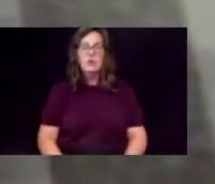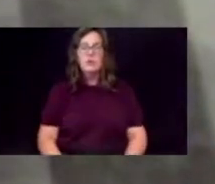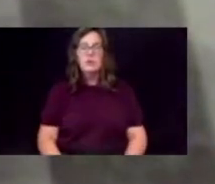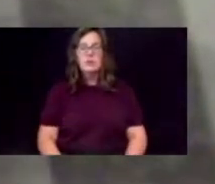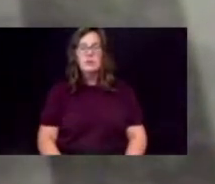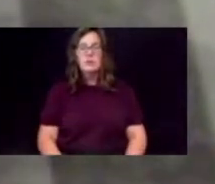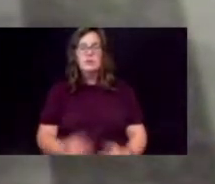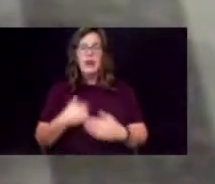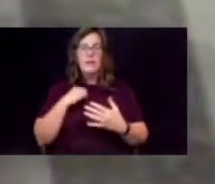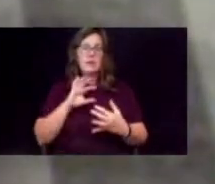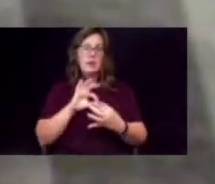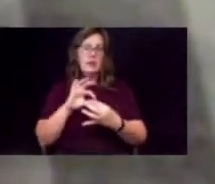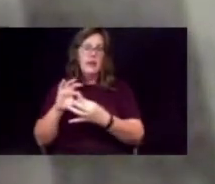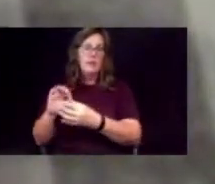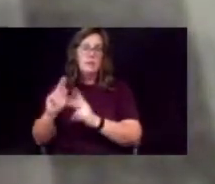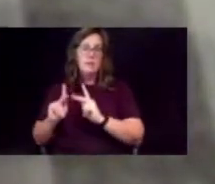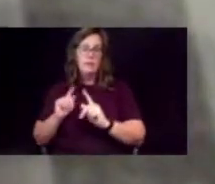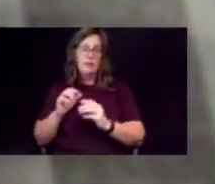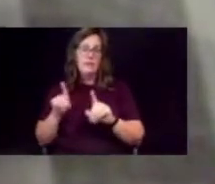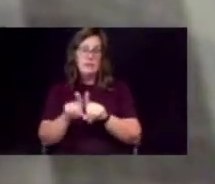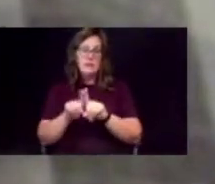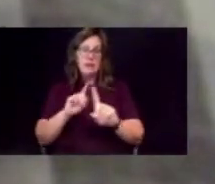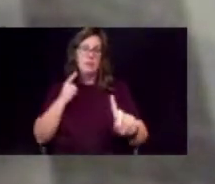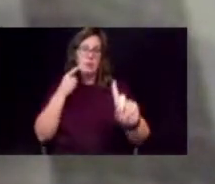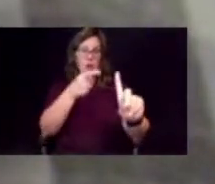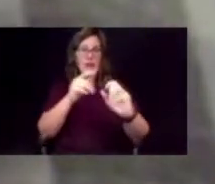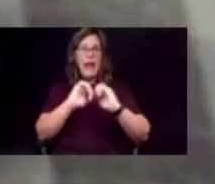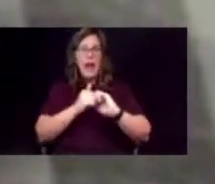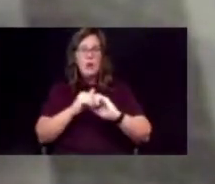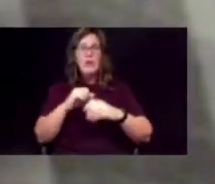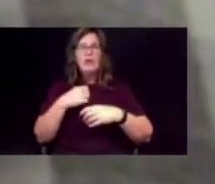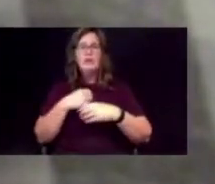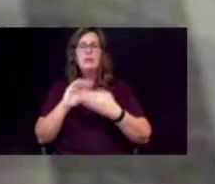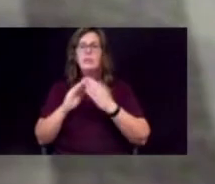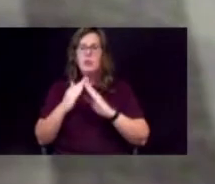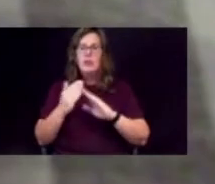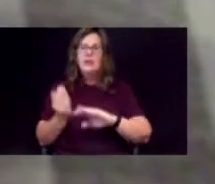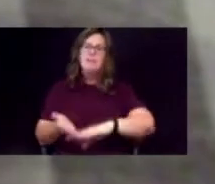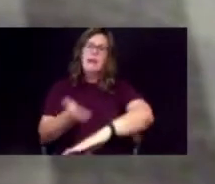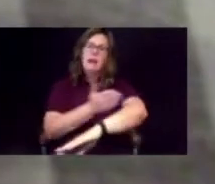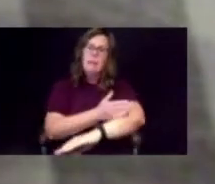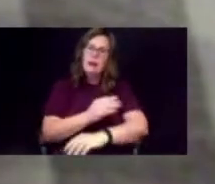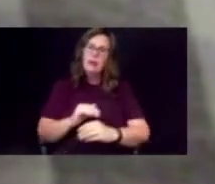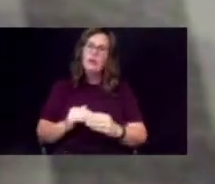ultimately how do we make our community better through education and through shared experiences